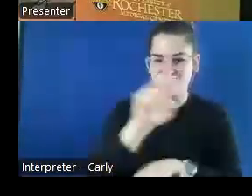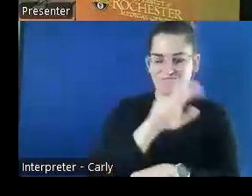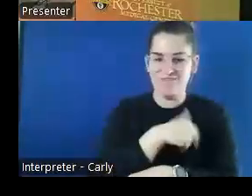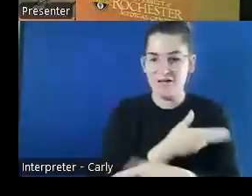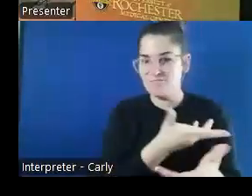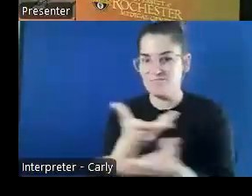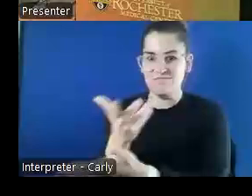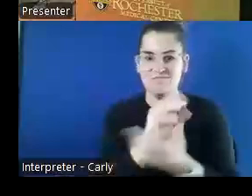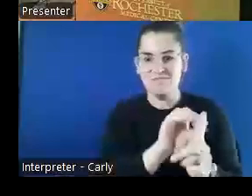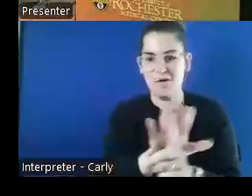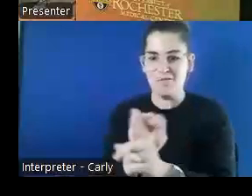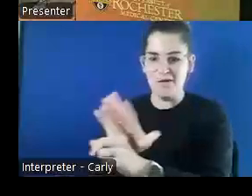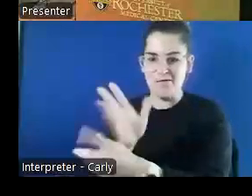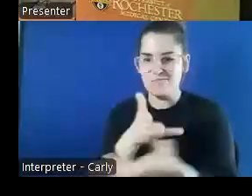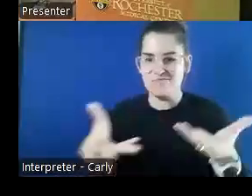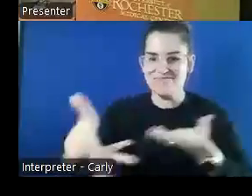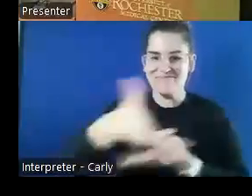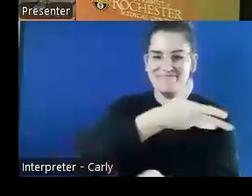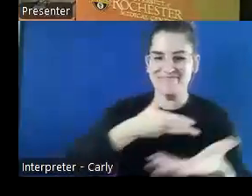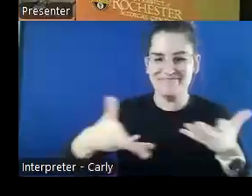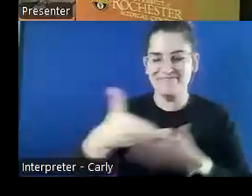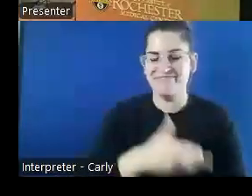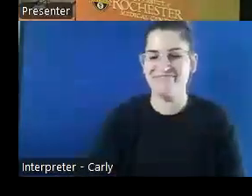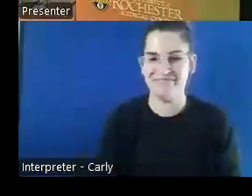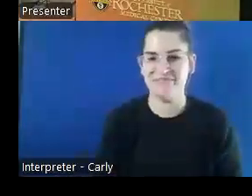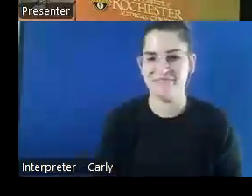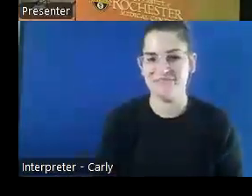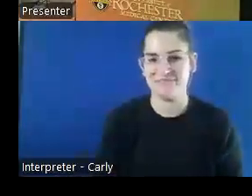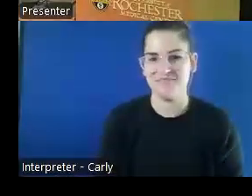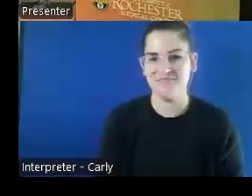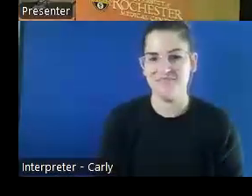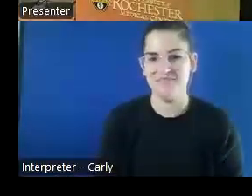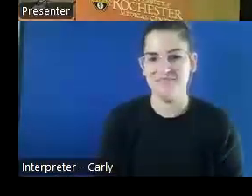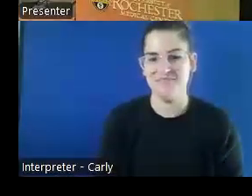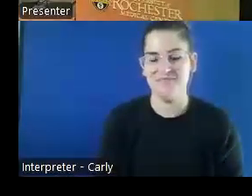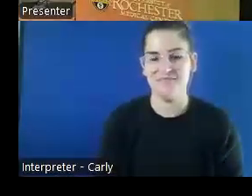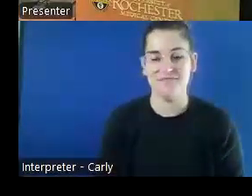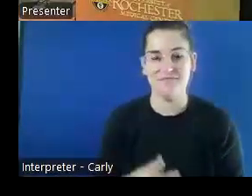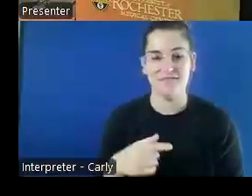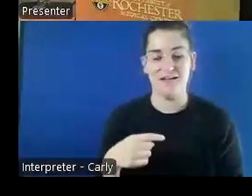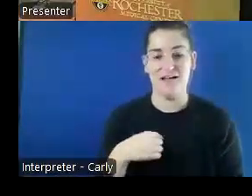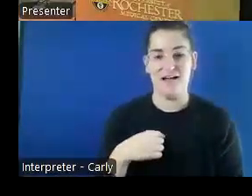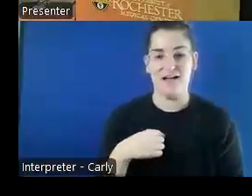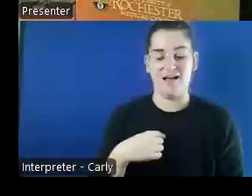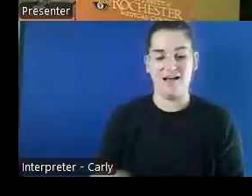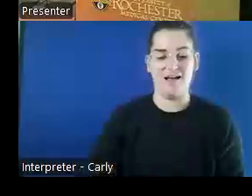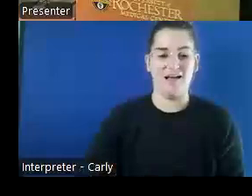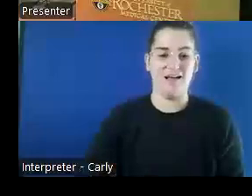of doing things um and I think the thing that I noticed the most about 192 in compared to like